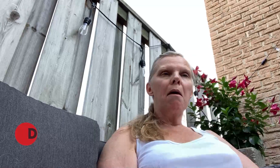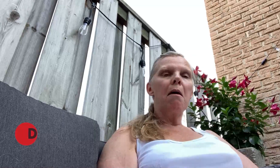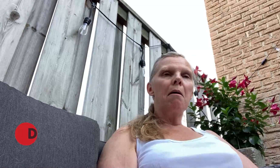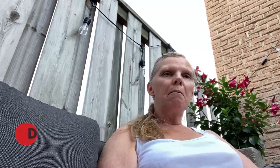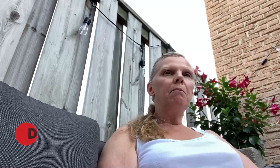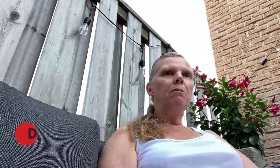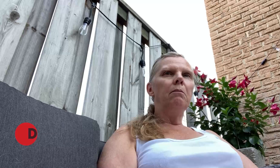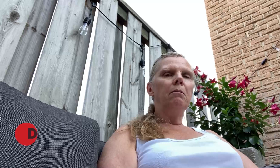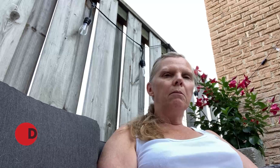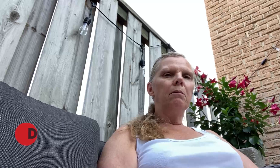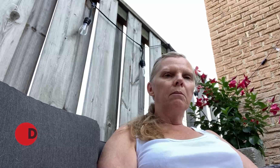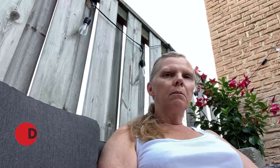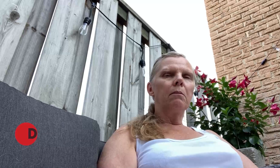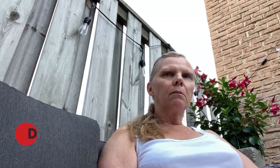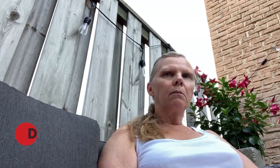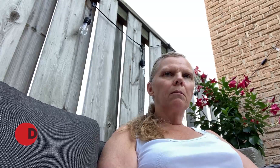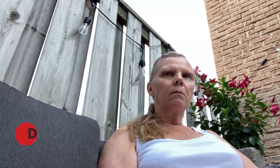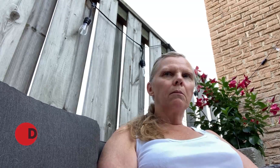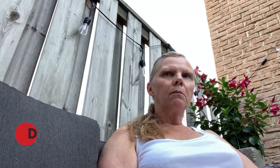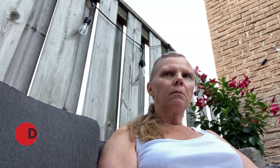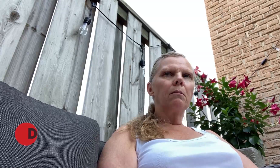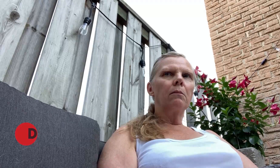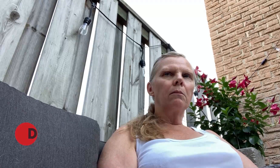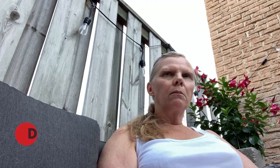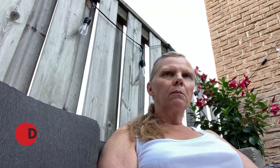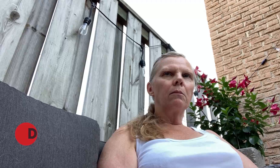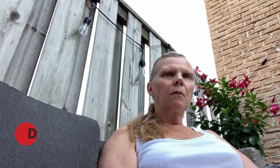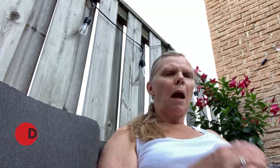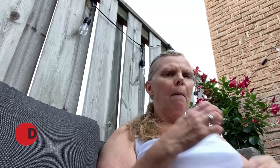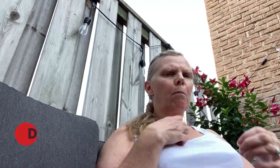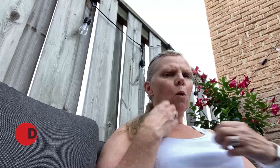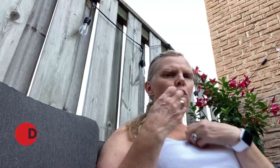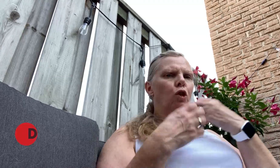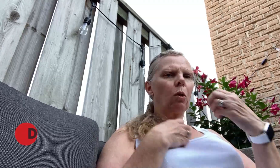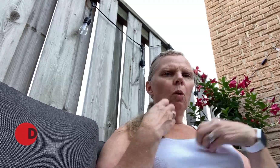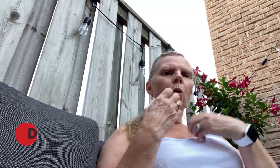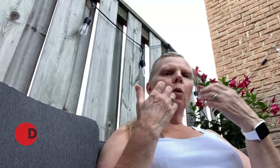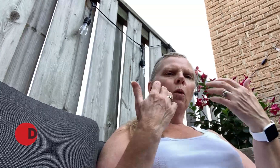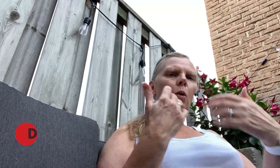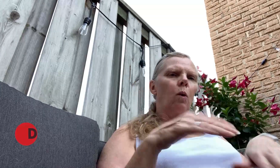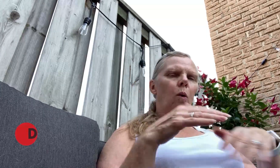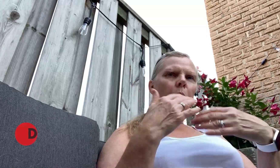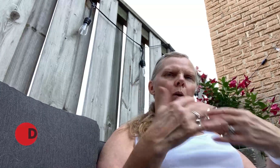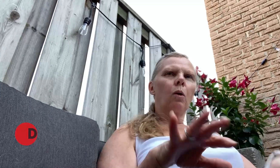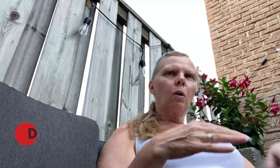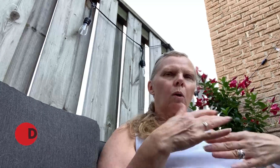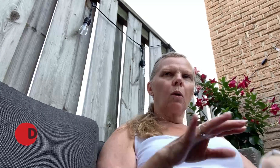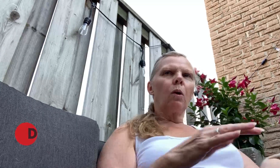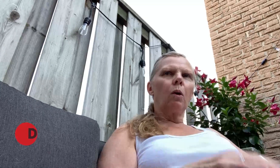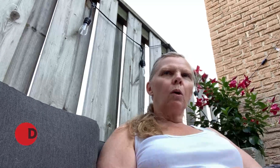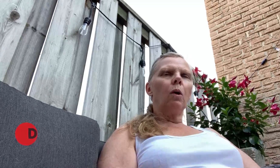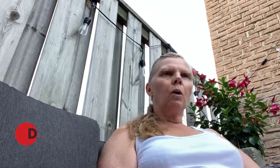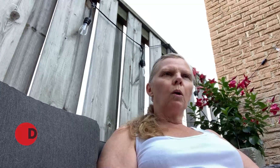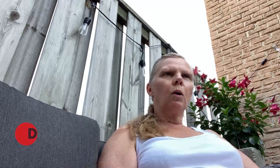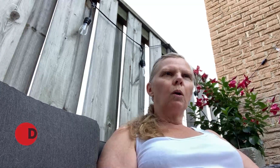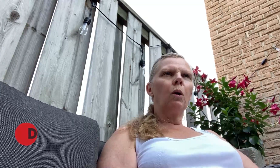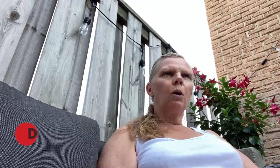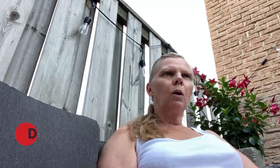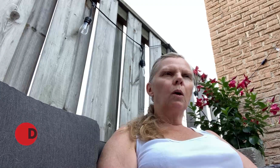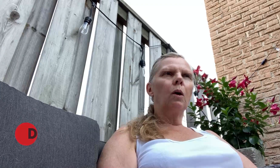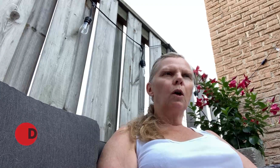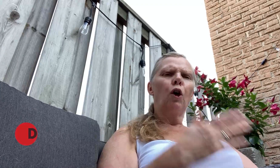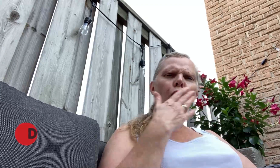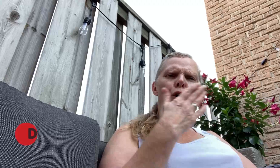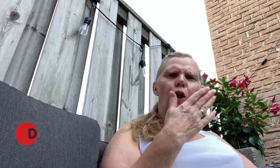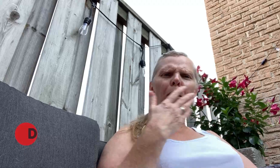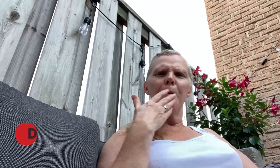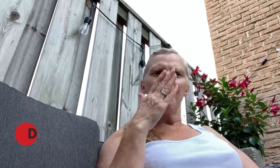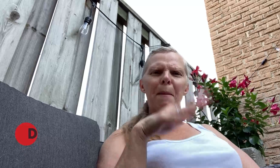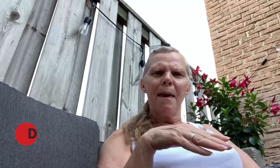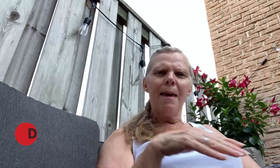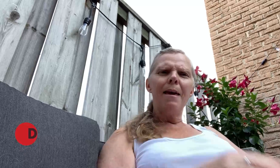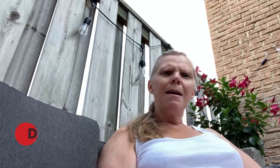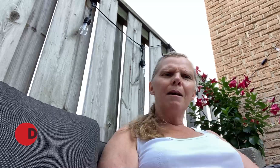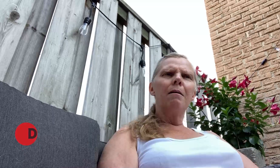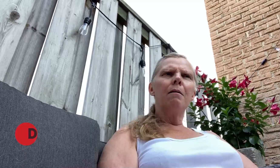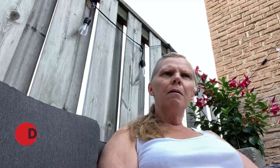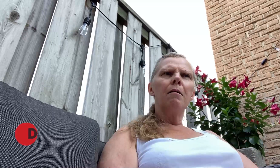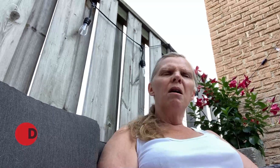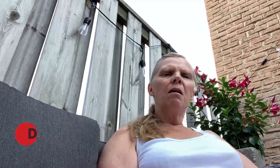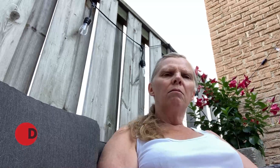for parents and children to see it. It had a lot of emotions, both good and bad.